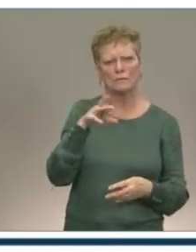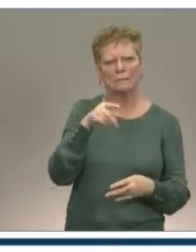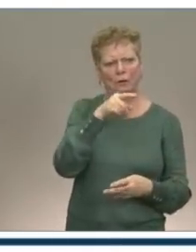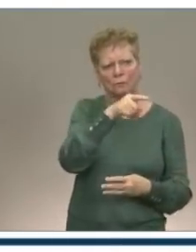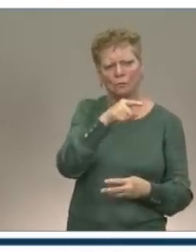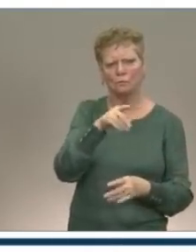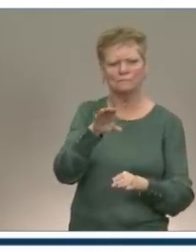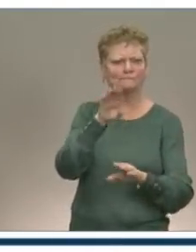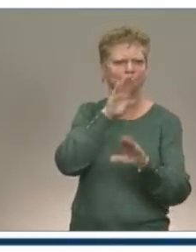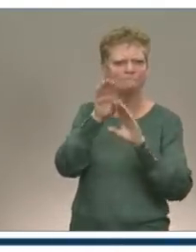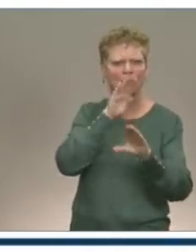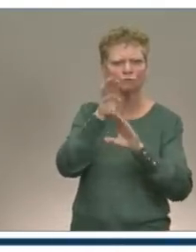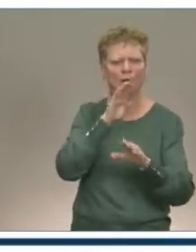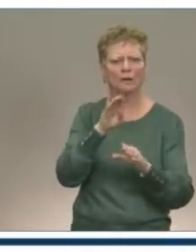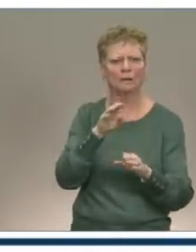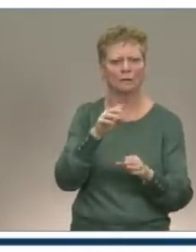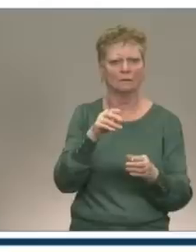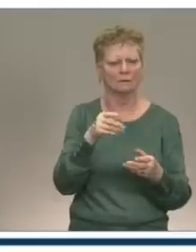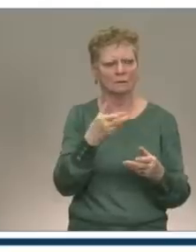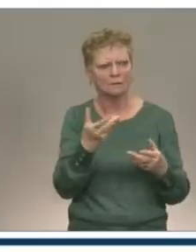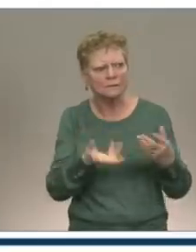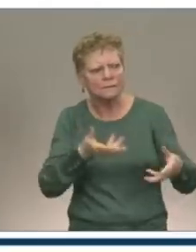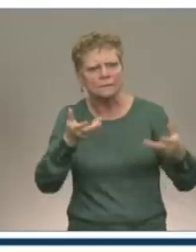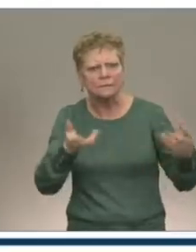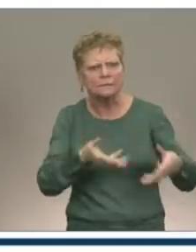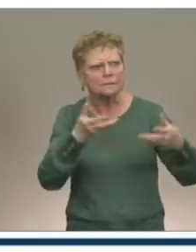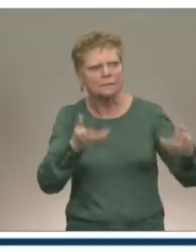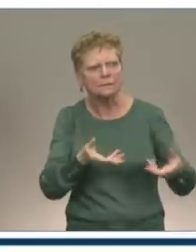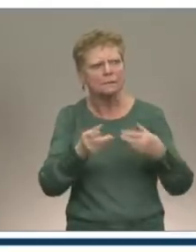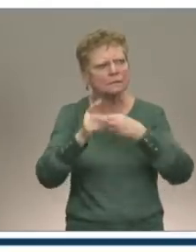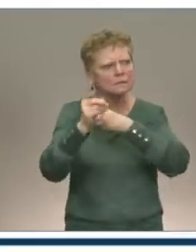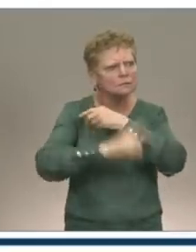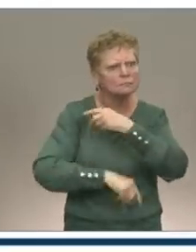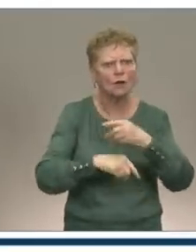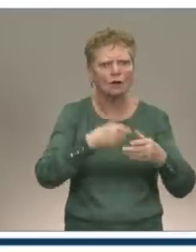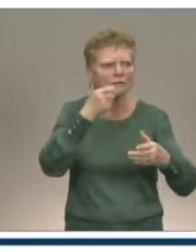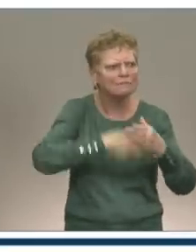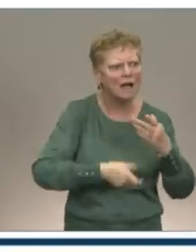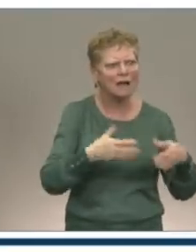with the speed at which it was taking charges to be laid but police up there still say that